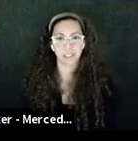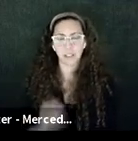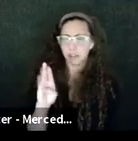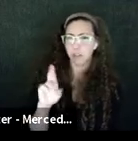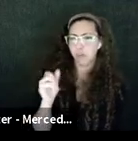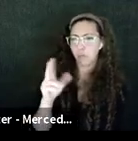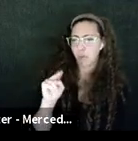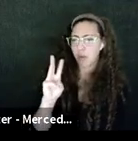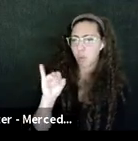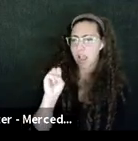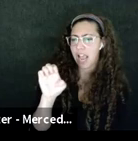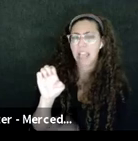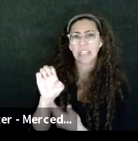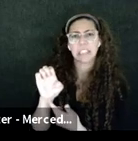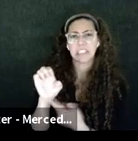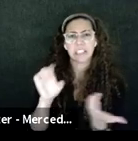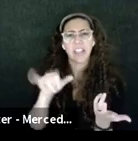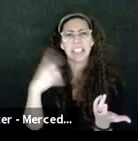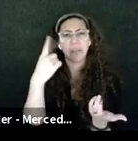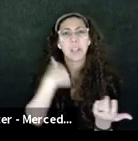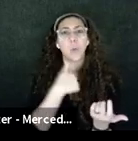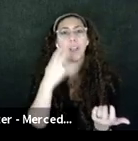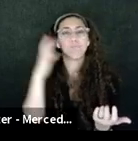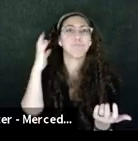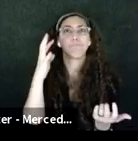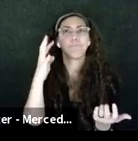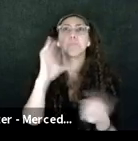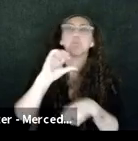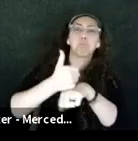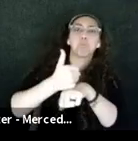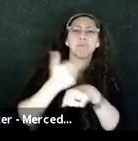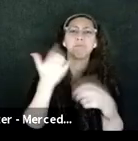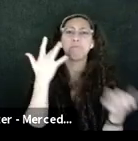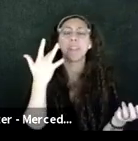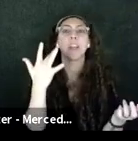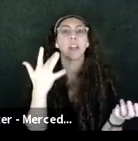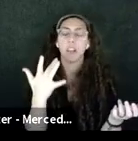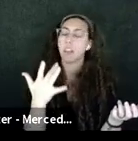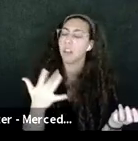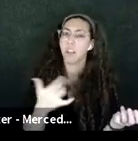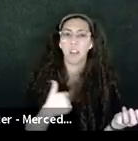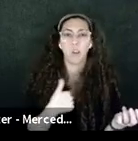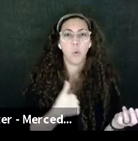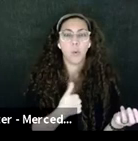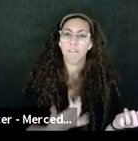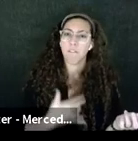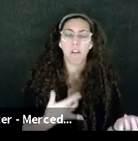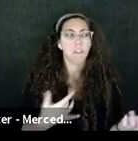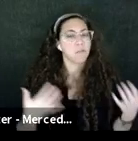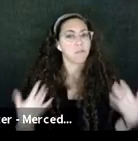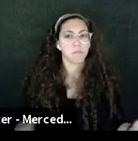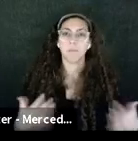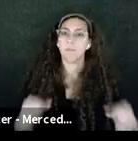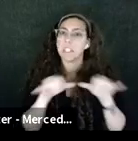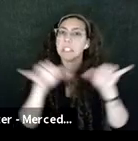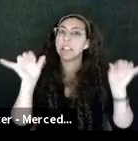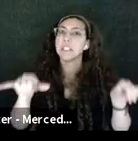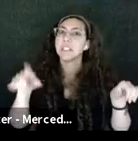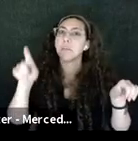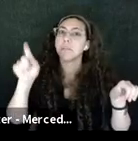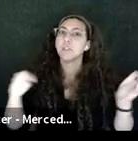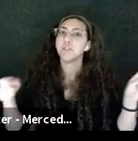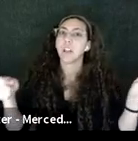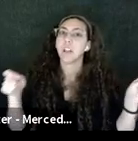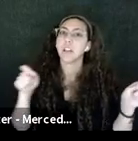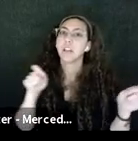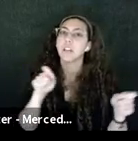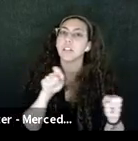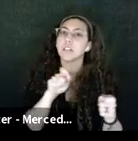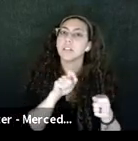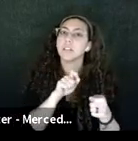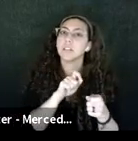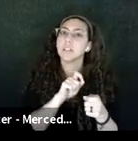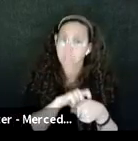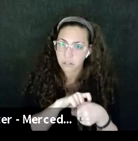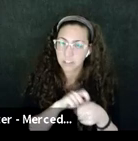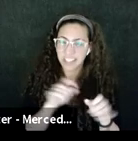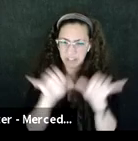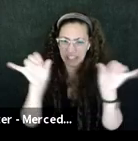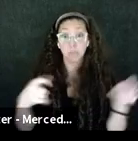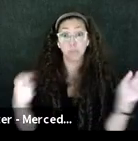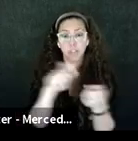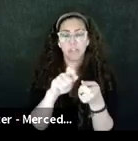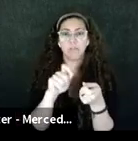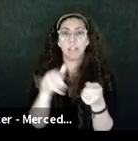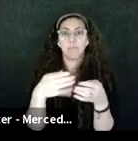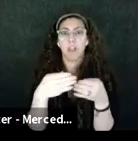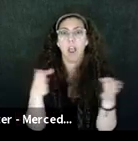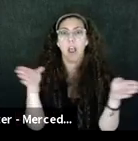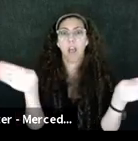Jason Williams: And something that we came up with, because we strongly felt like systems change is needed and and system changes a broad idea that really covers everything